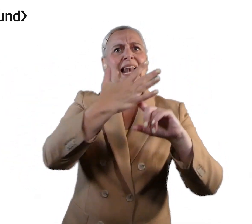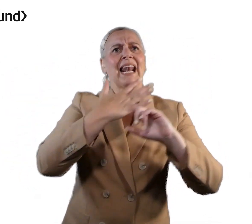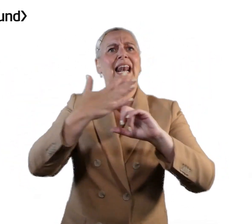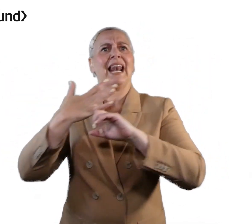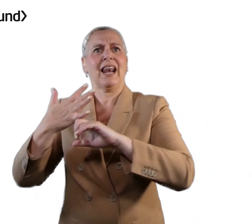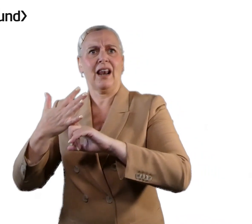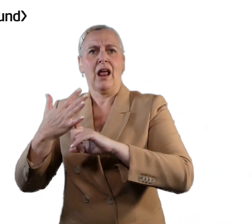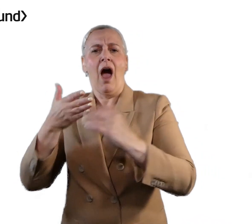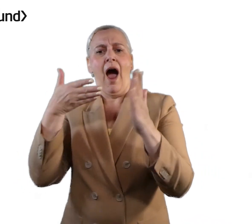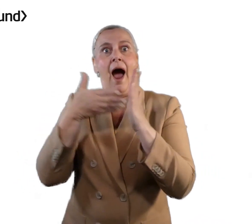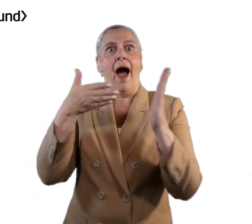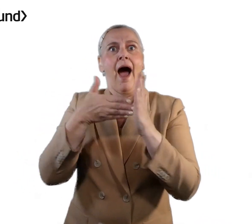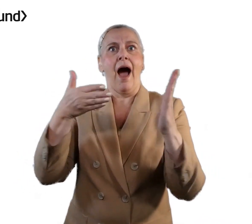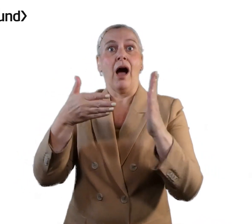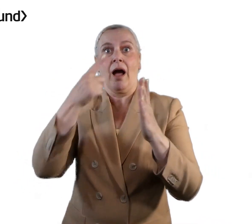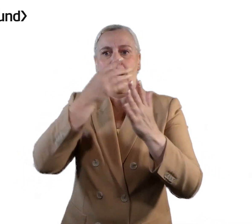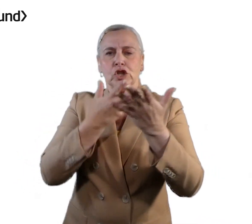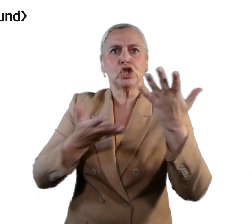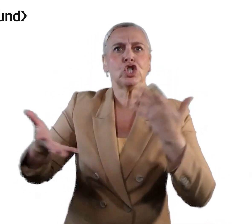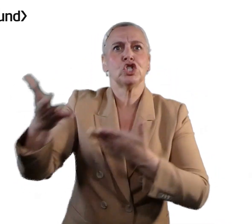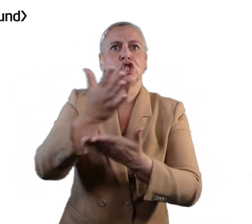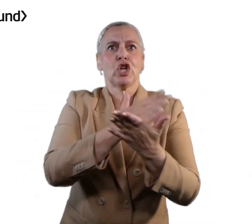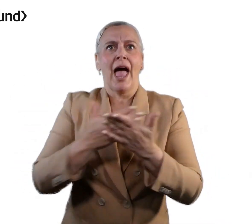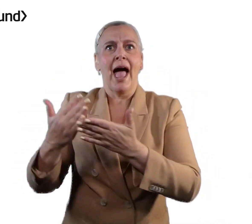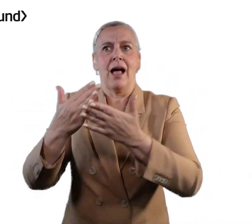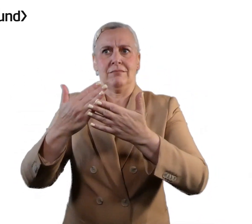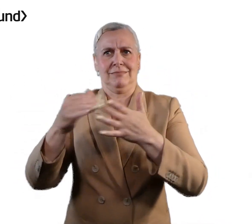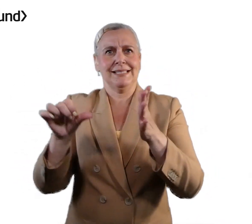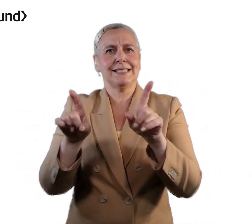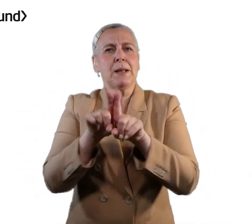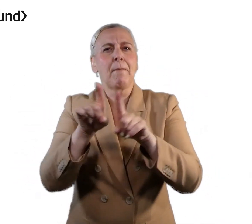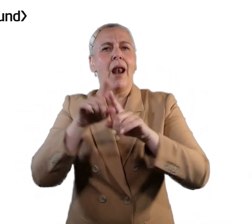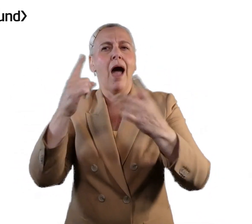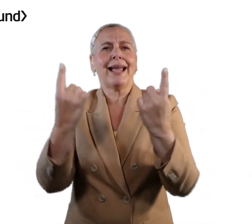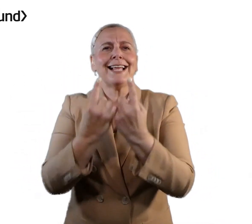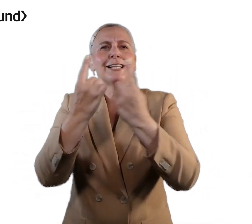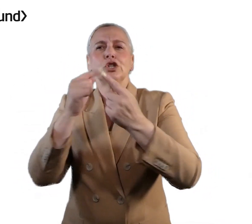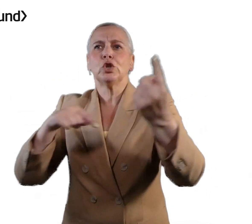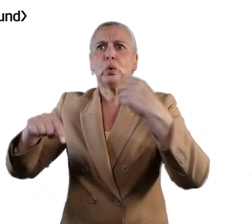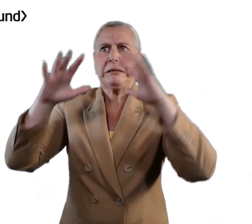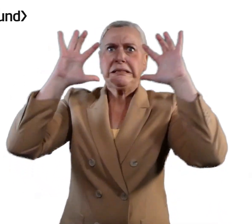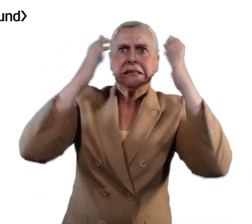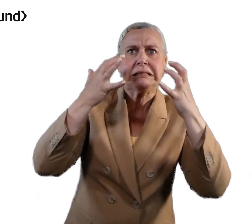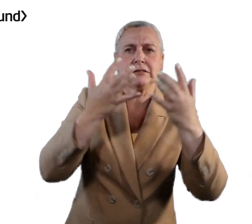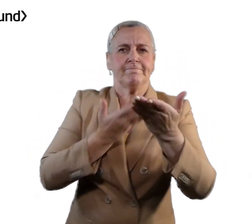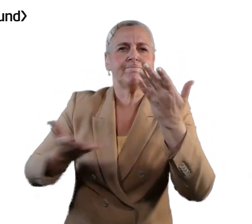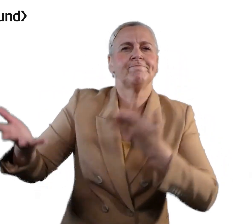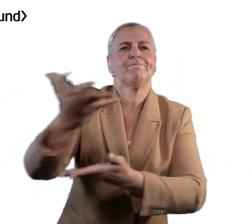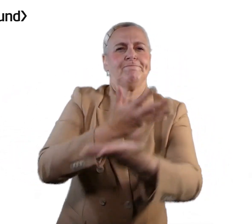convene groups experiencing discrimination, to identify areas of shared concern.